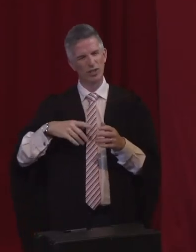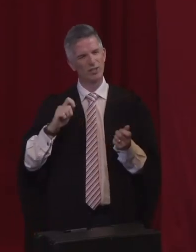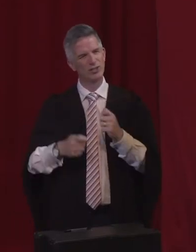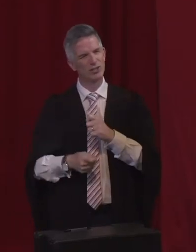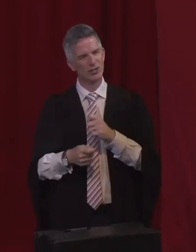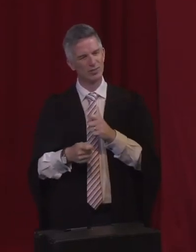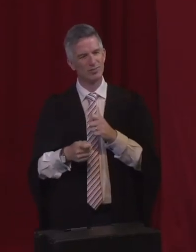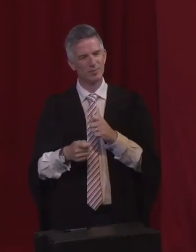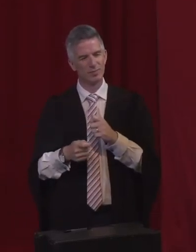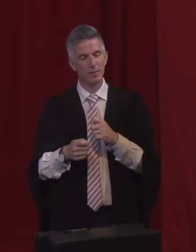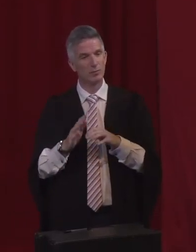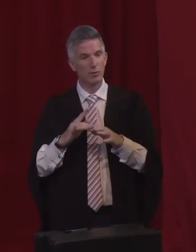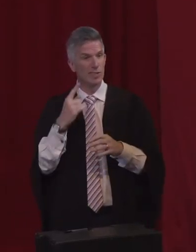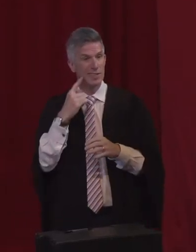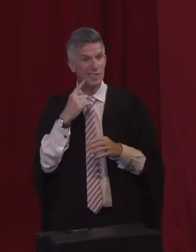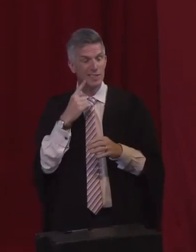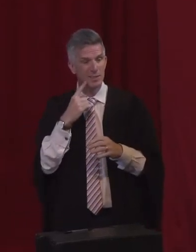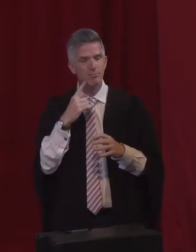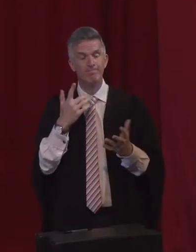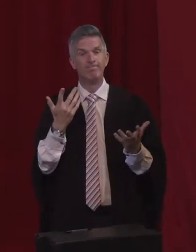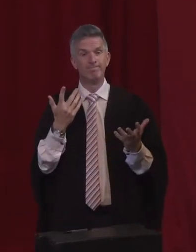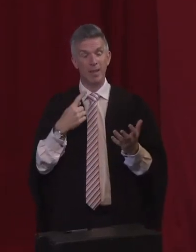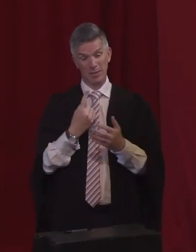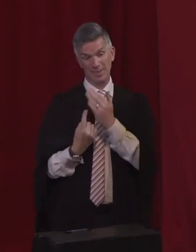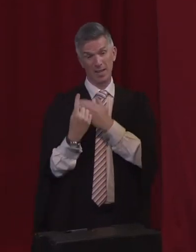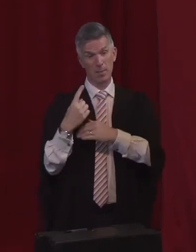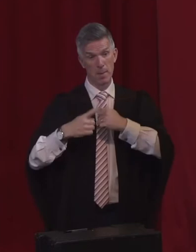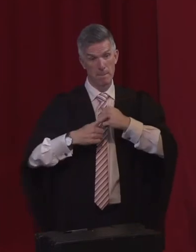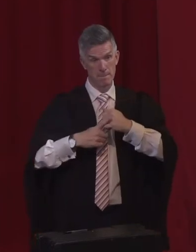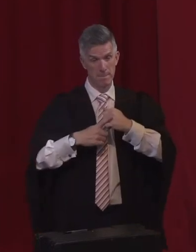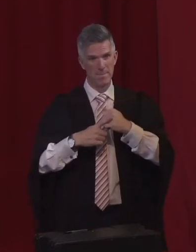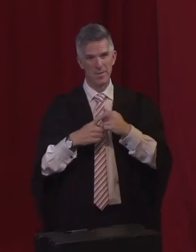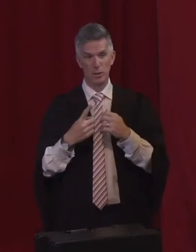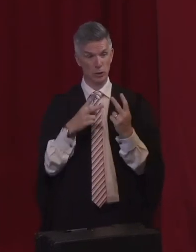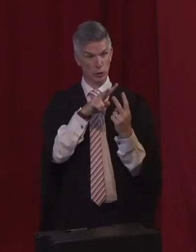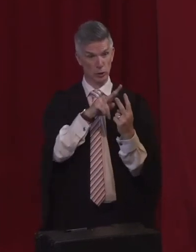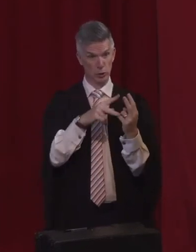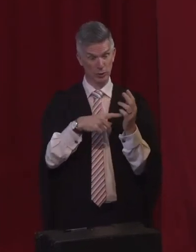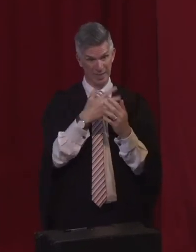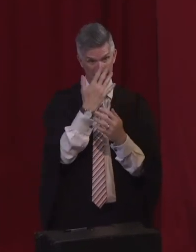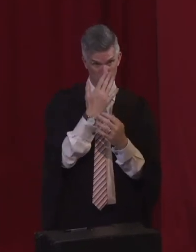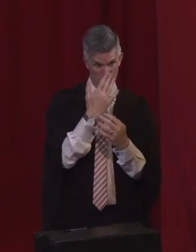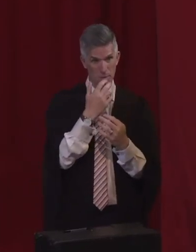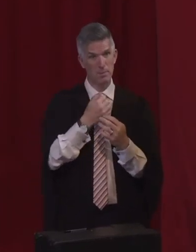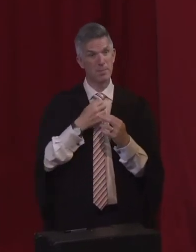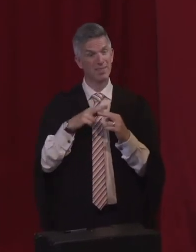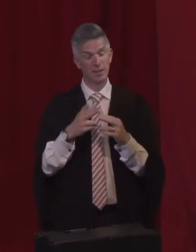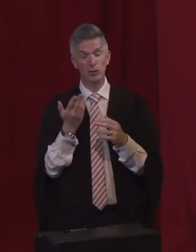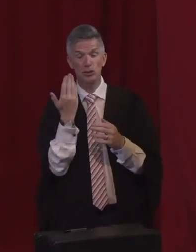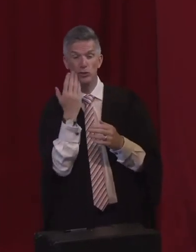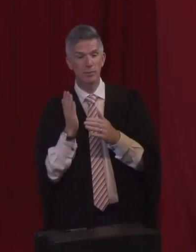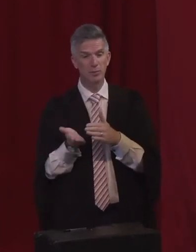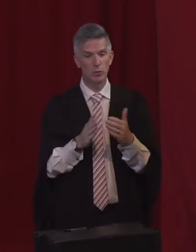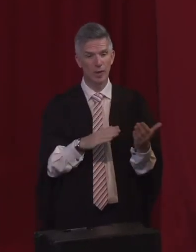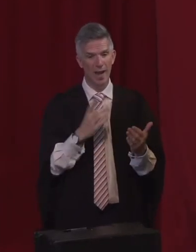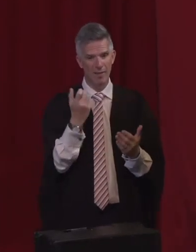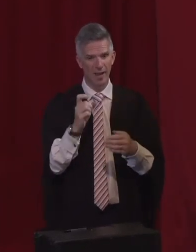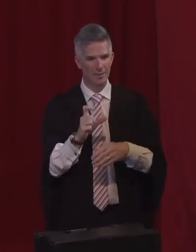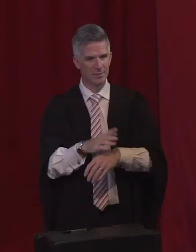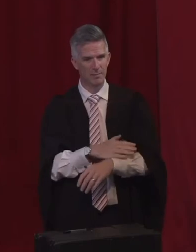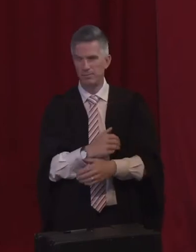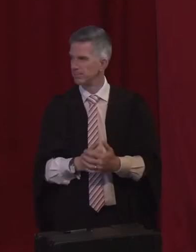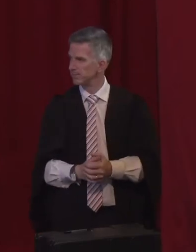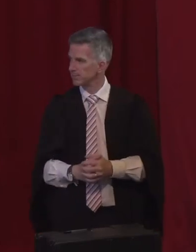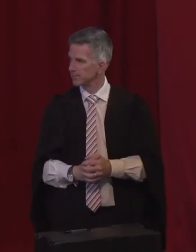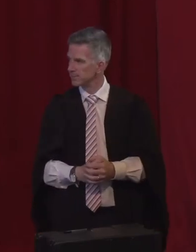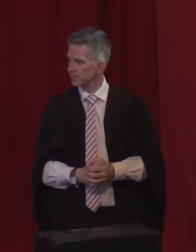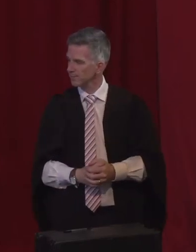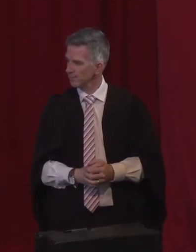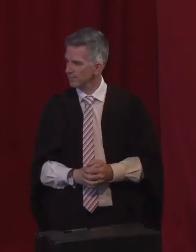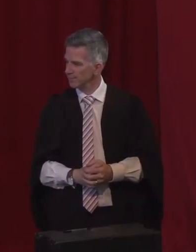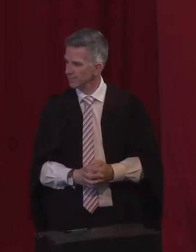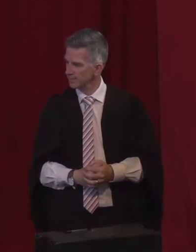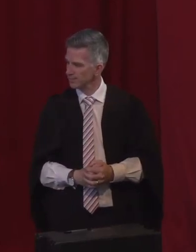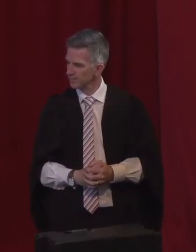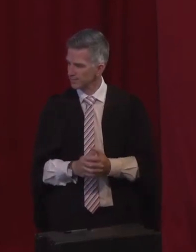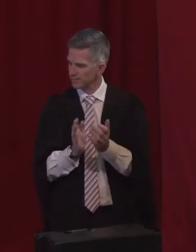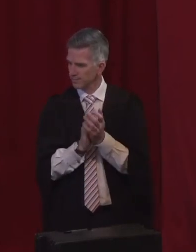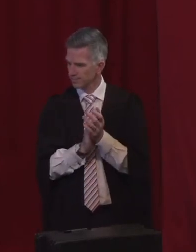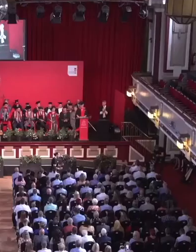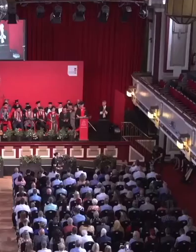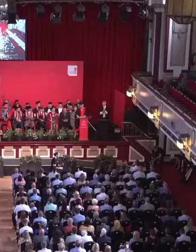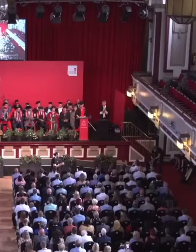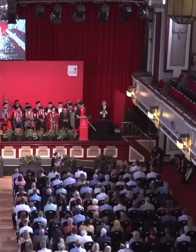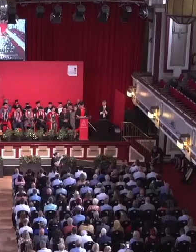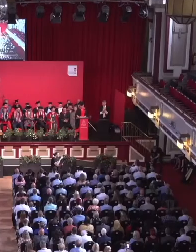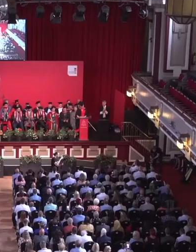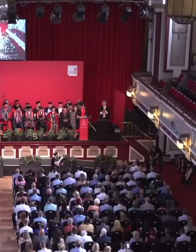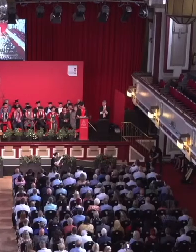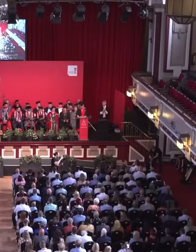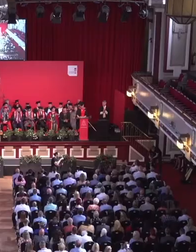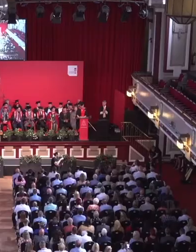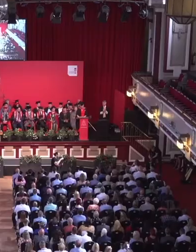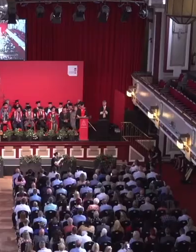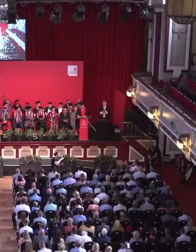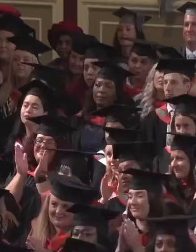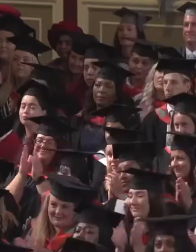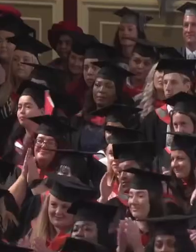wasn't an easy decision, I was a single mum with two teenagers, I just lost my dad to cancer,